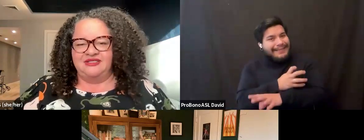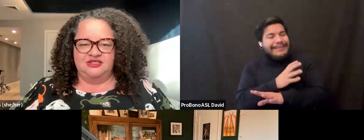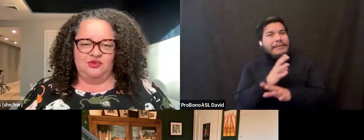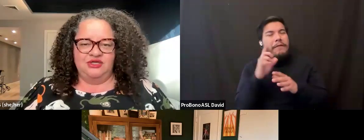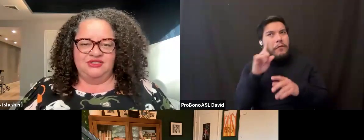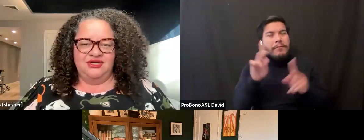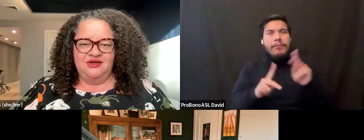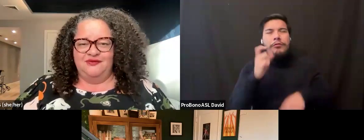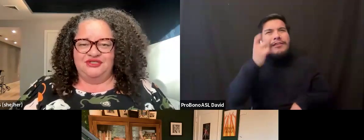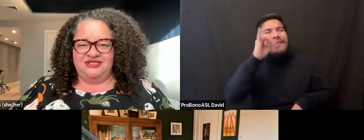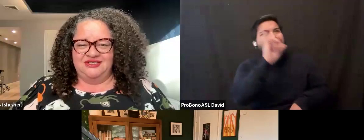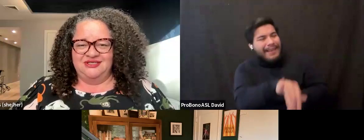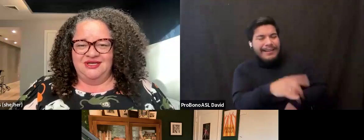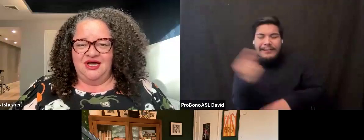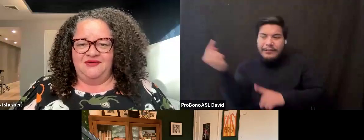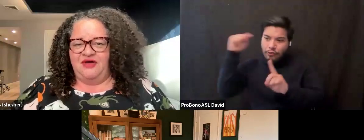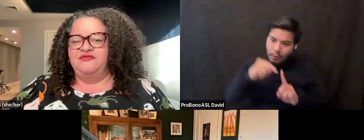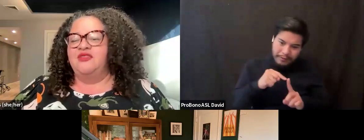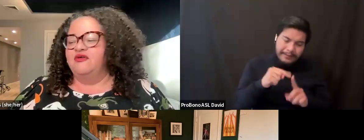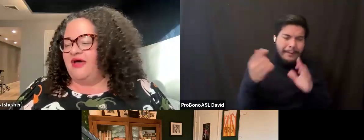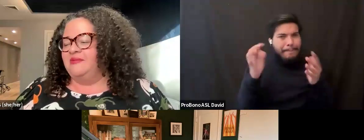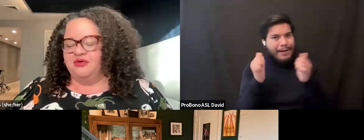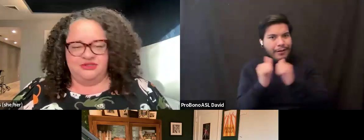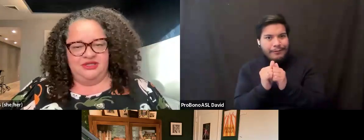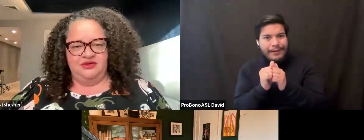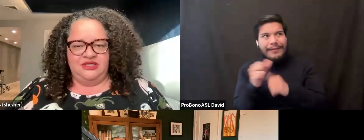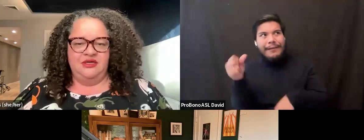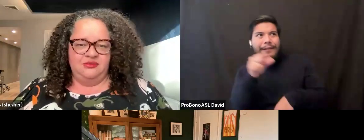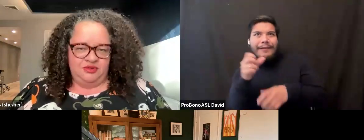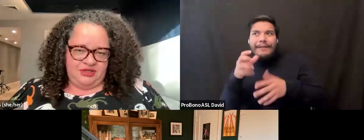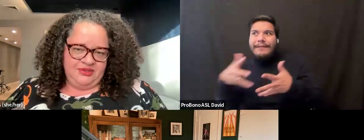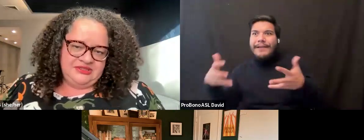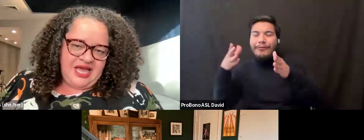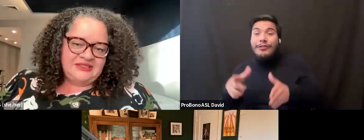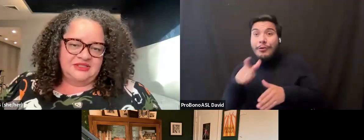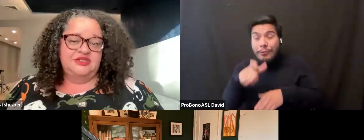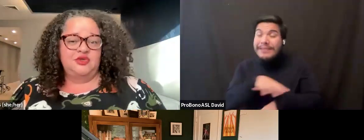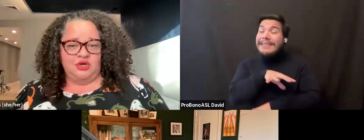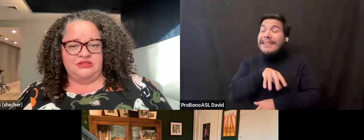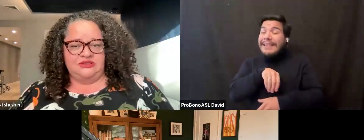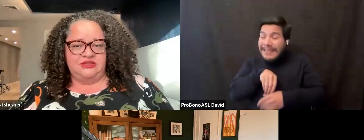as the source versus another fat person who's in community with us as the source.